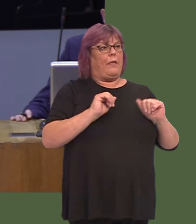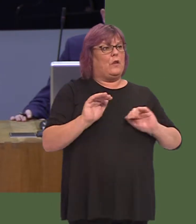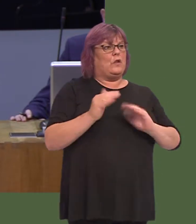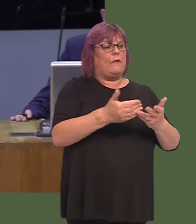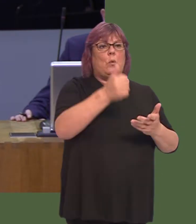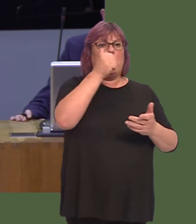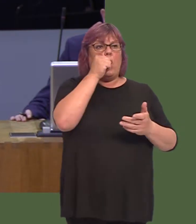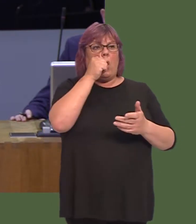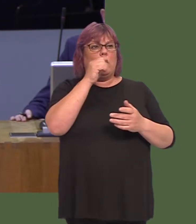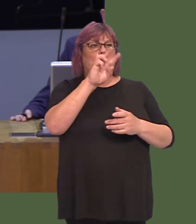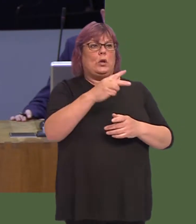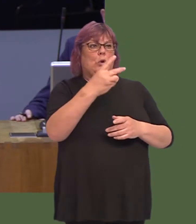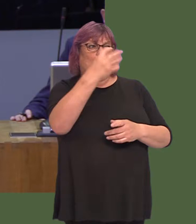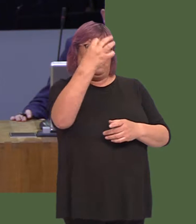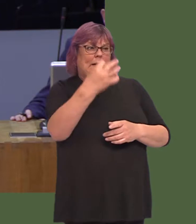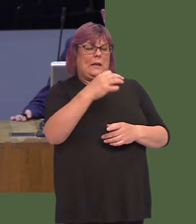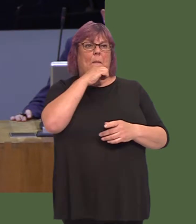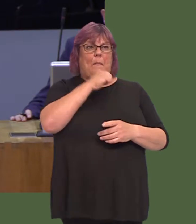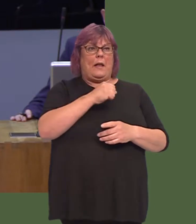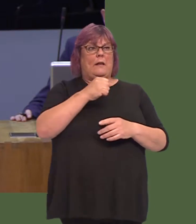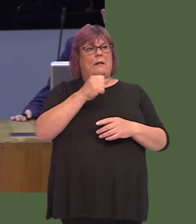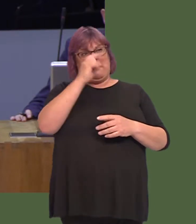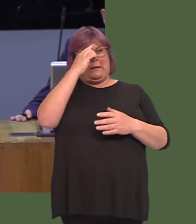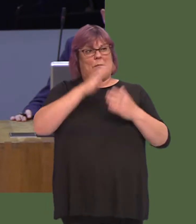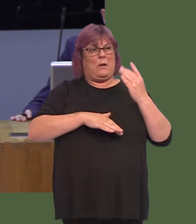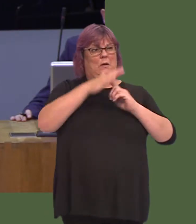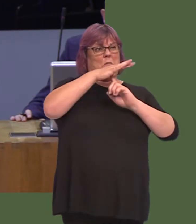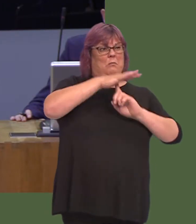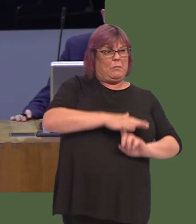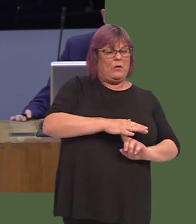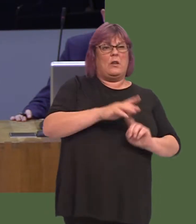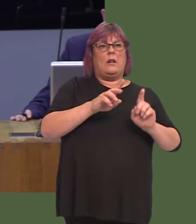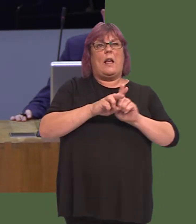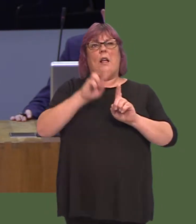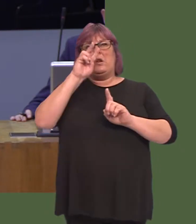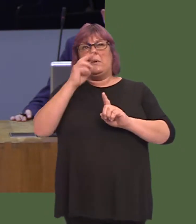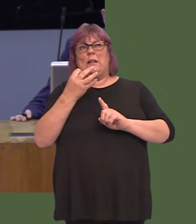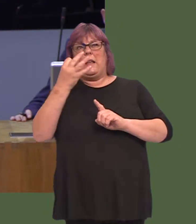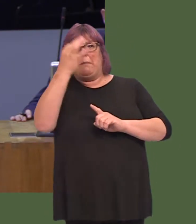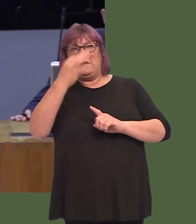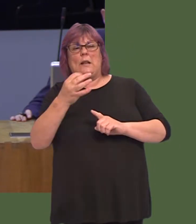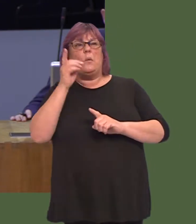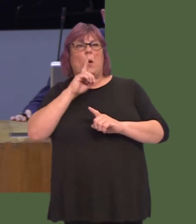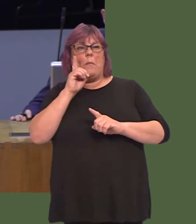We know that depression affects 22 per cent of men and 28 per cent of women over the age of 65.